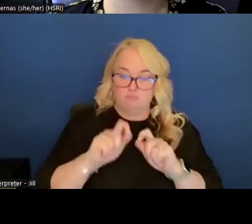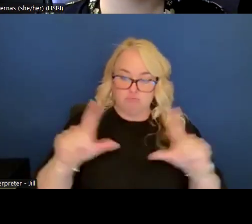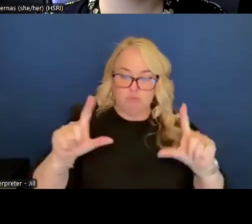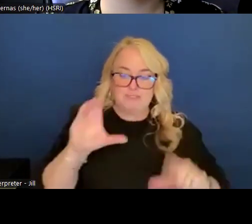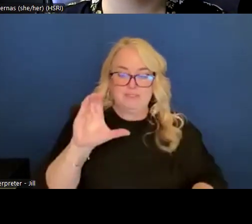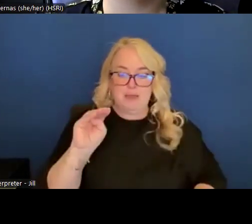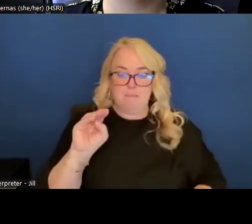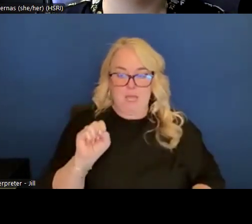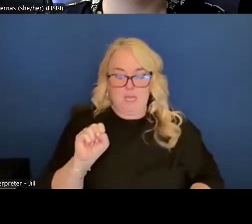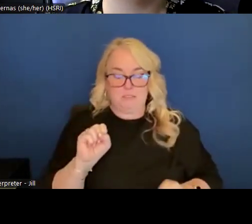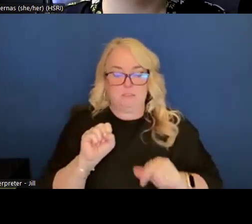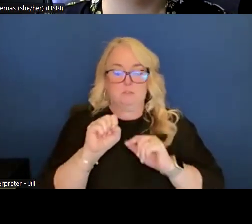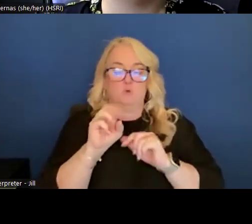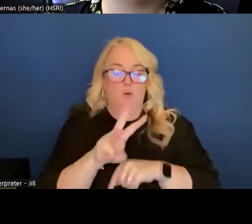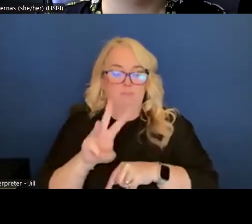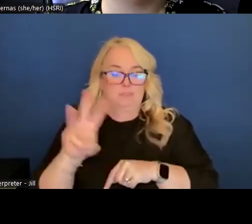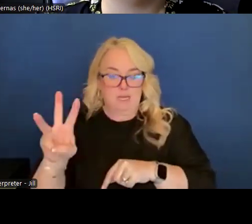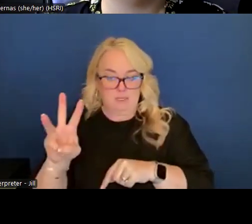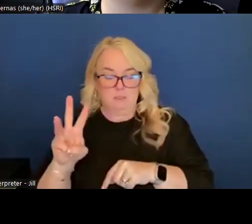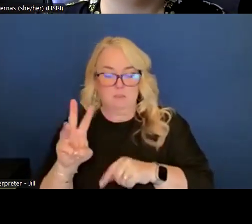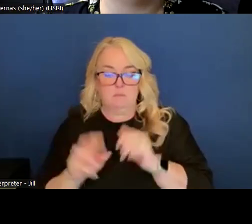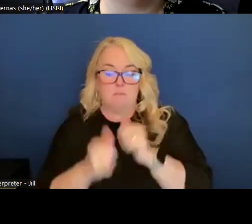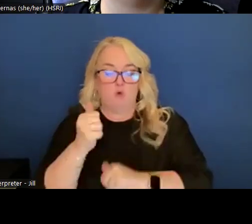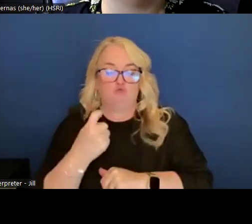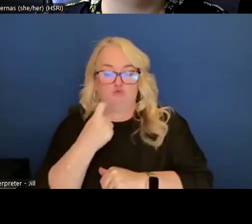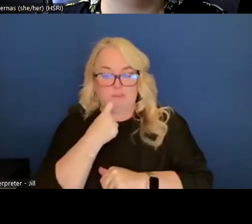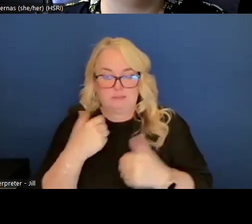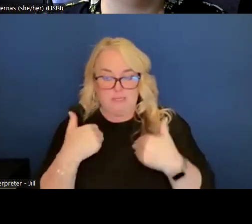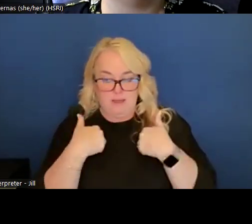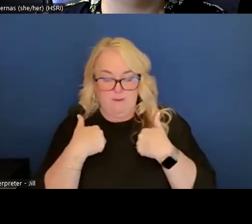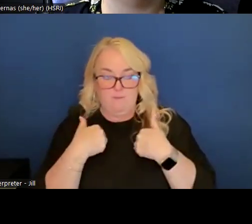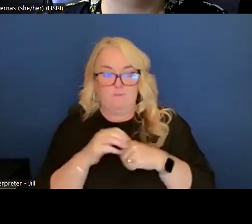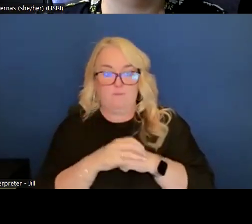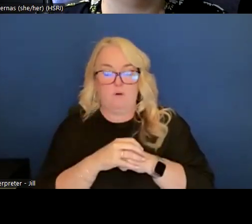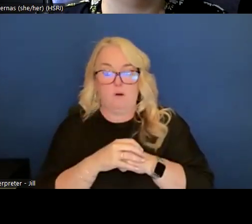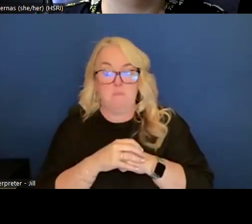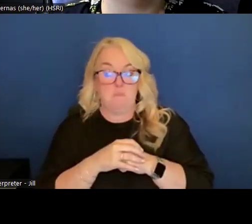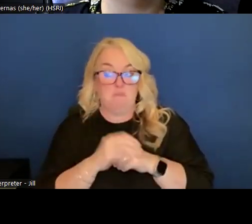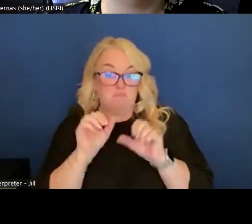recent ones. And I think it can be really helpful. I'm not